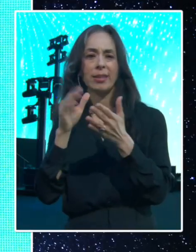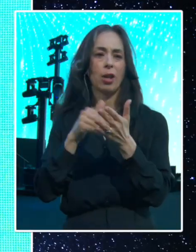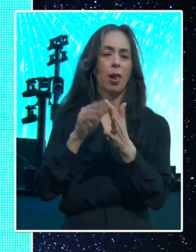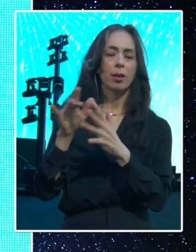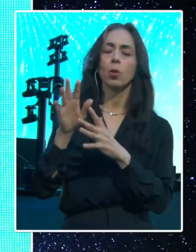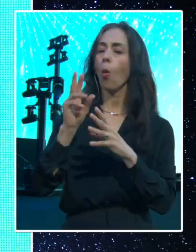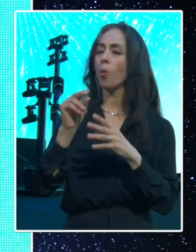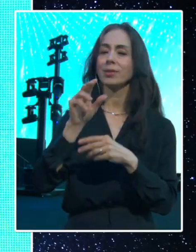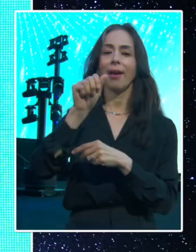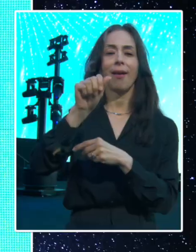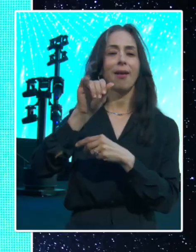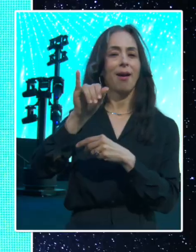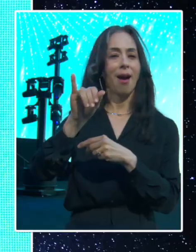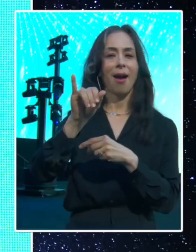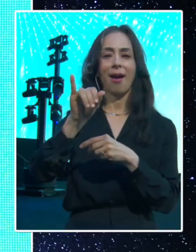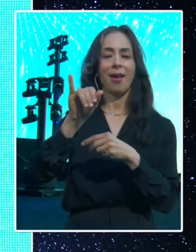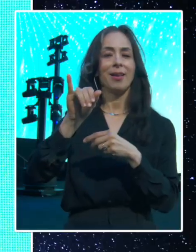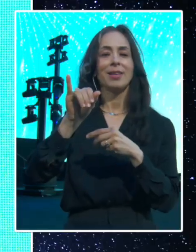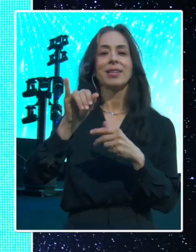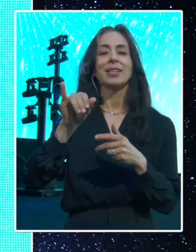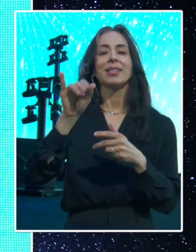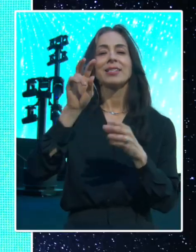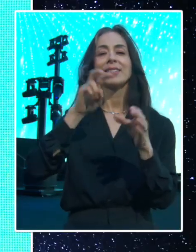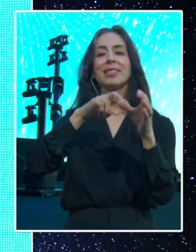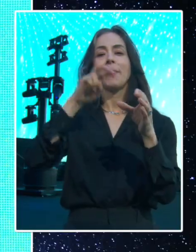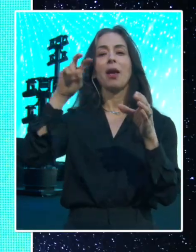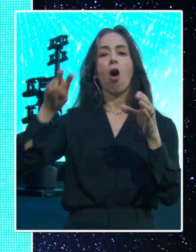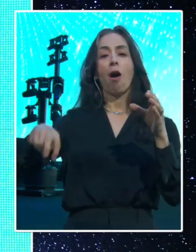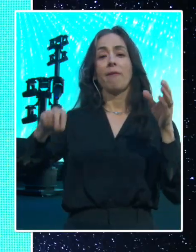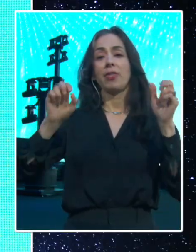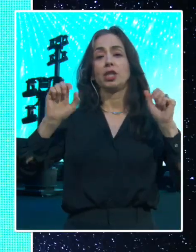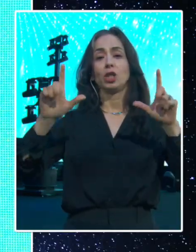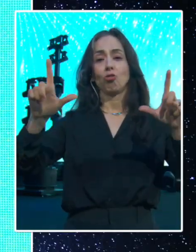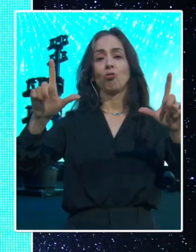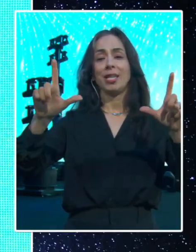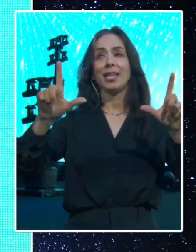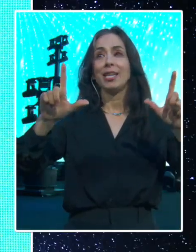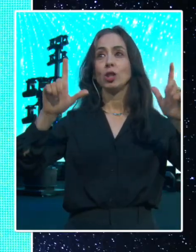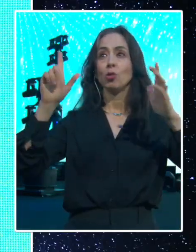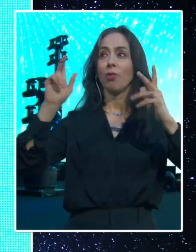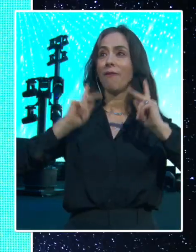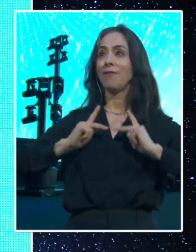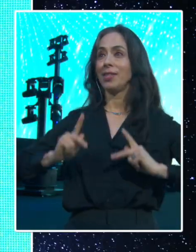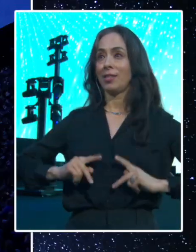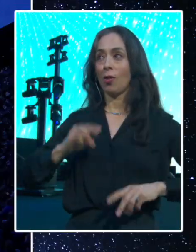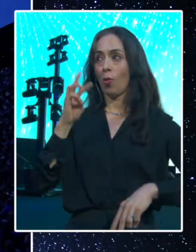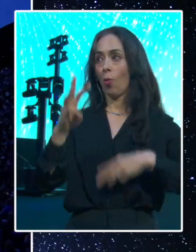It is about AI stepping off the screen into the physical world.